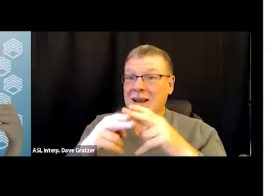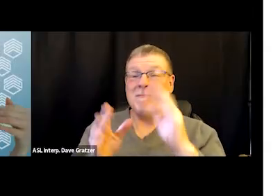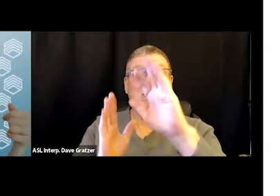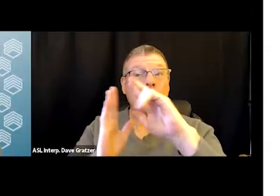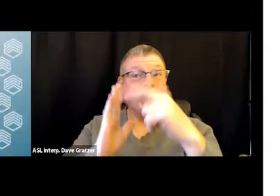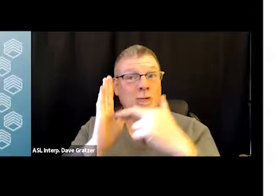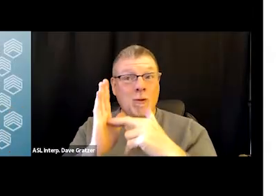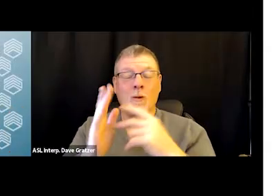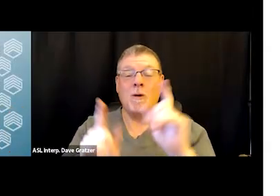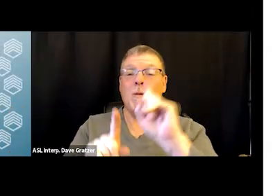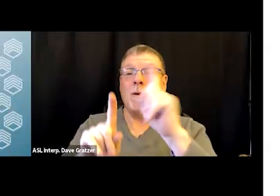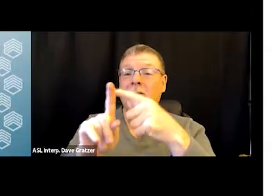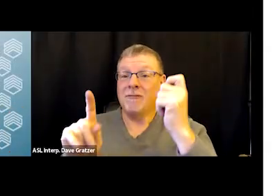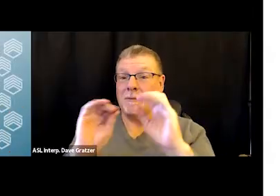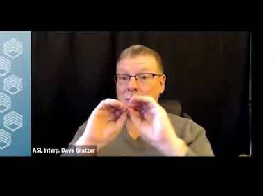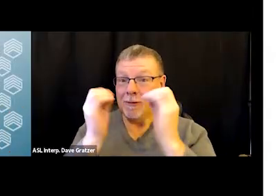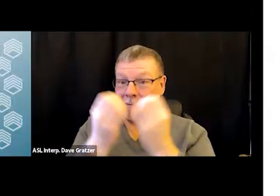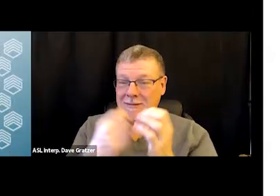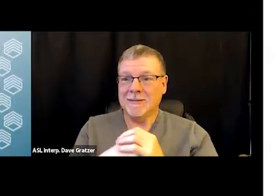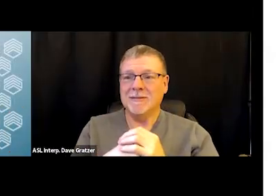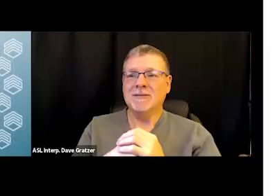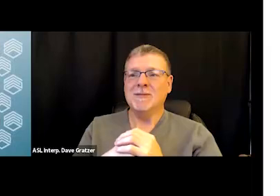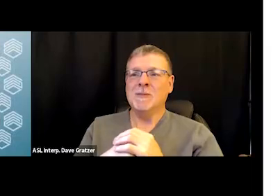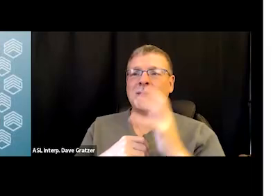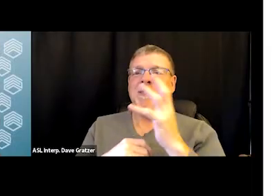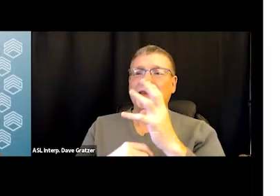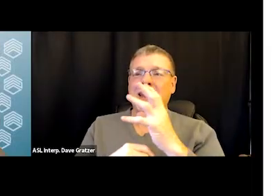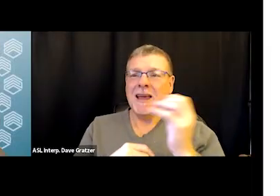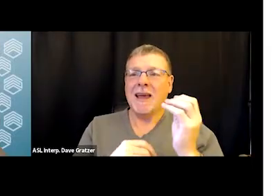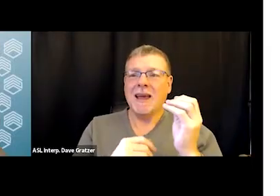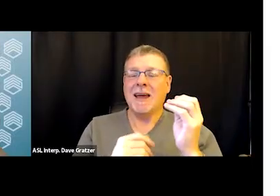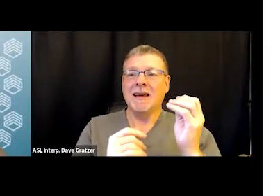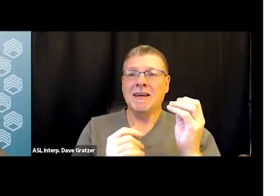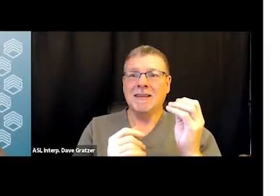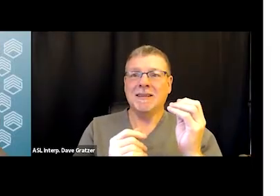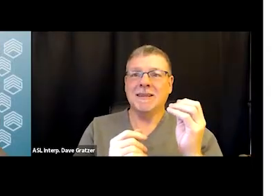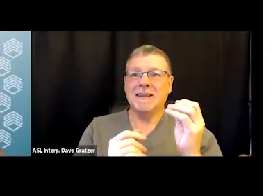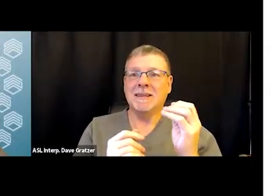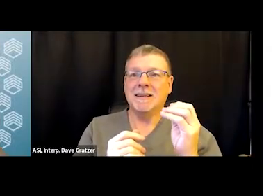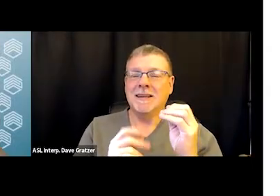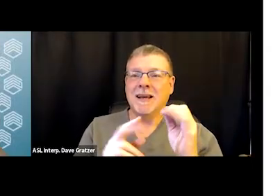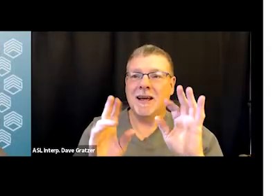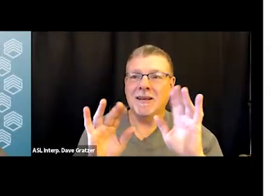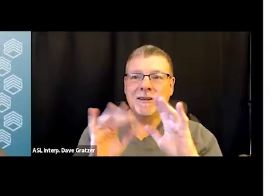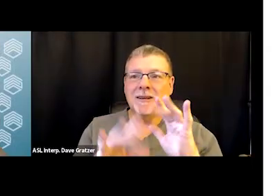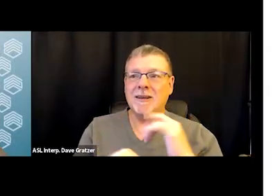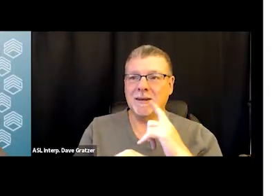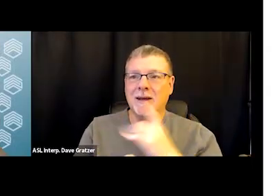what organization you're joining from. Uh, and we will, uh, check, uh, appreciate hearing from each of you